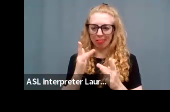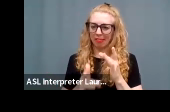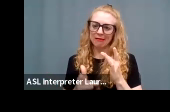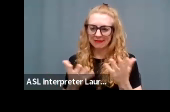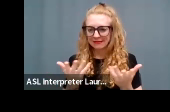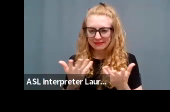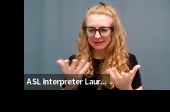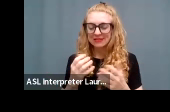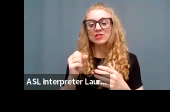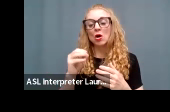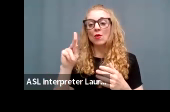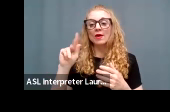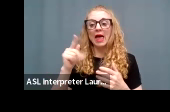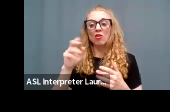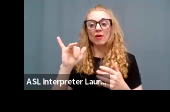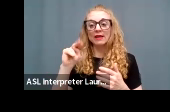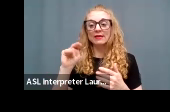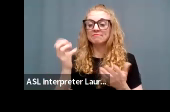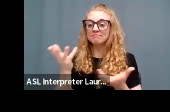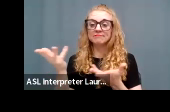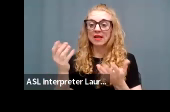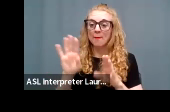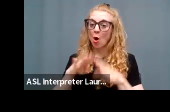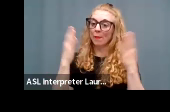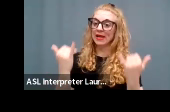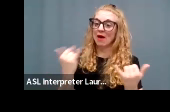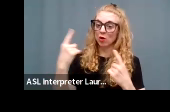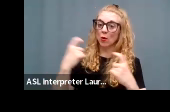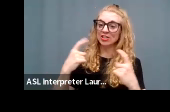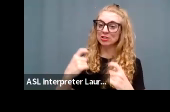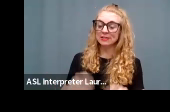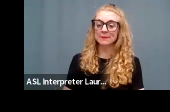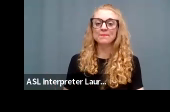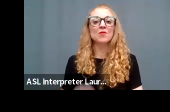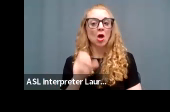and Company let's open source of questions wonderful uh we have quite a few so I'm going